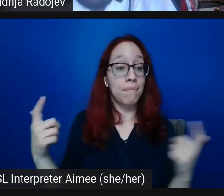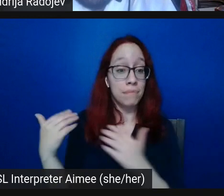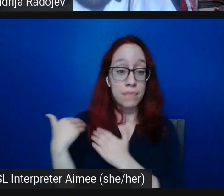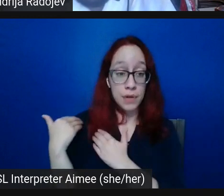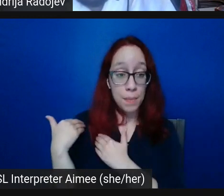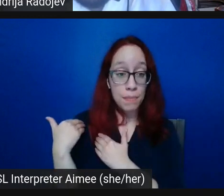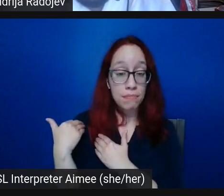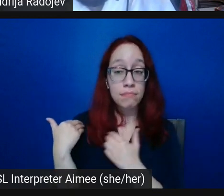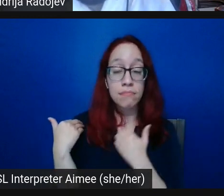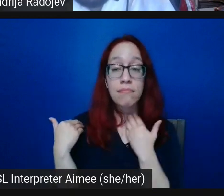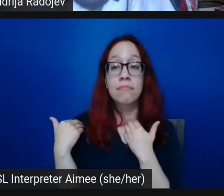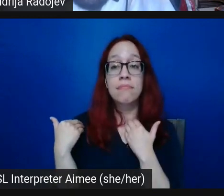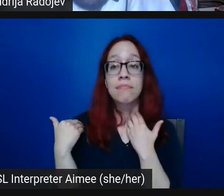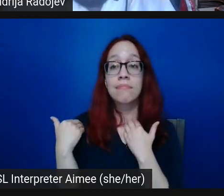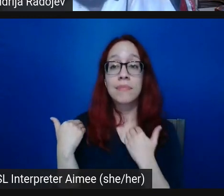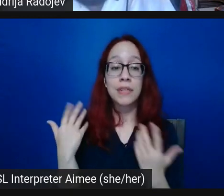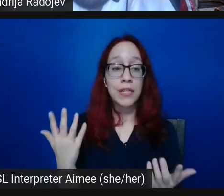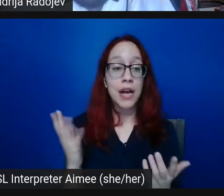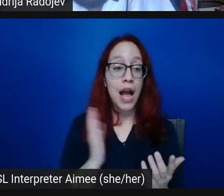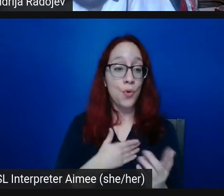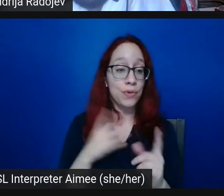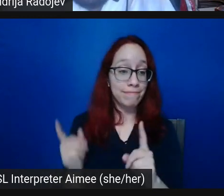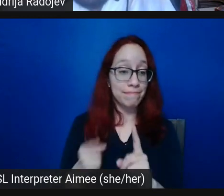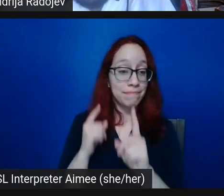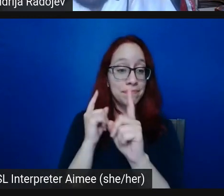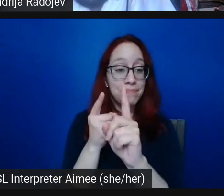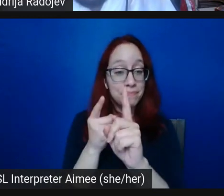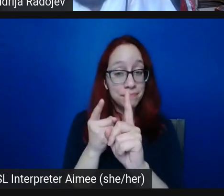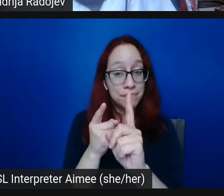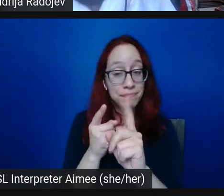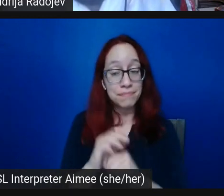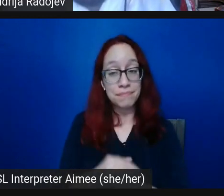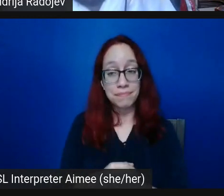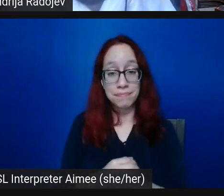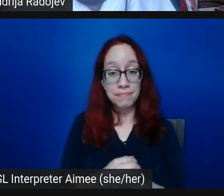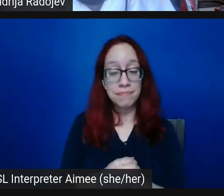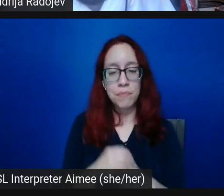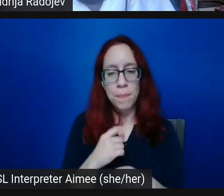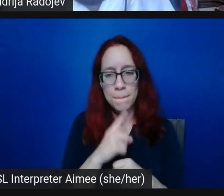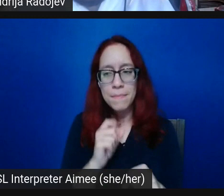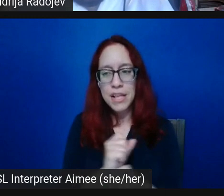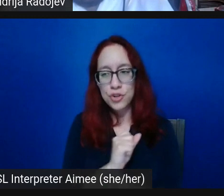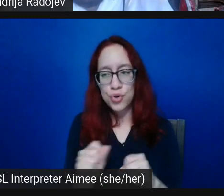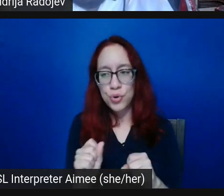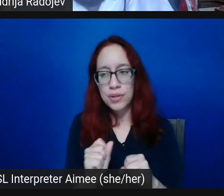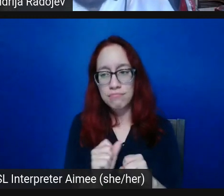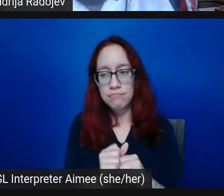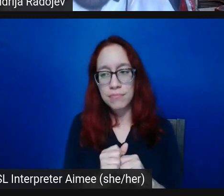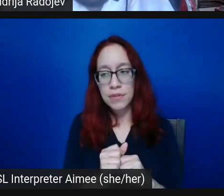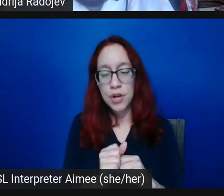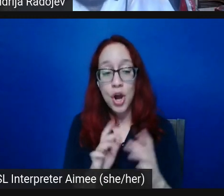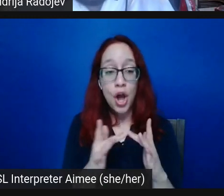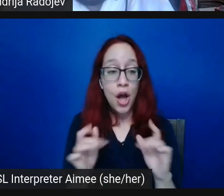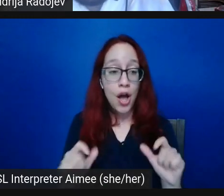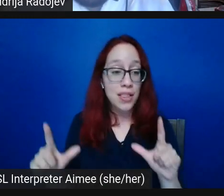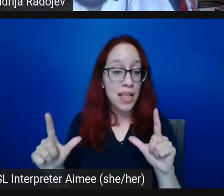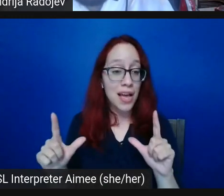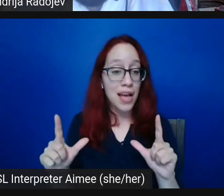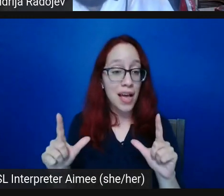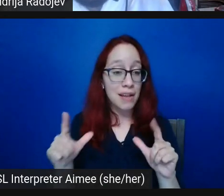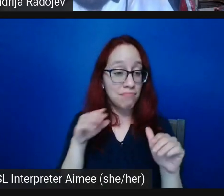It is our mission to make sure that online presence is accessible